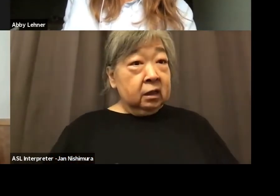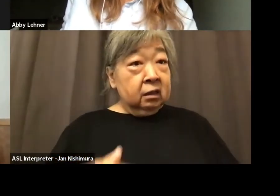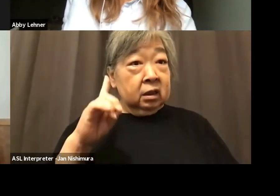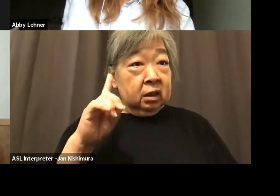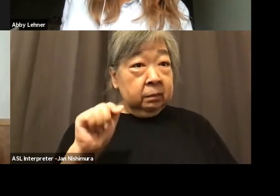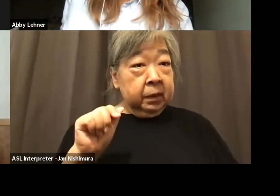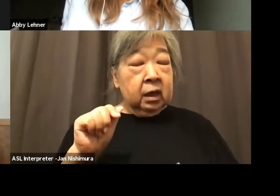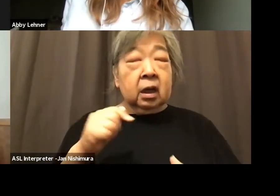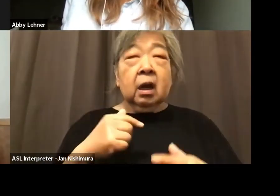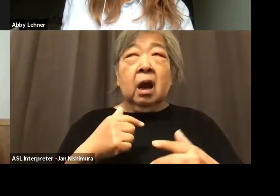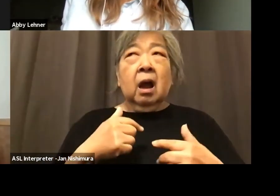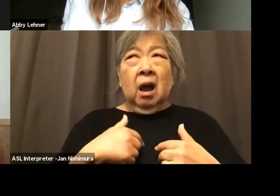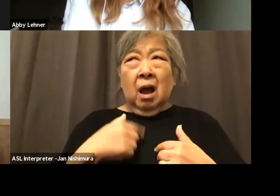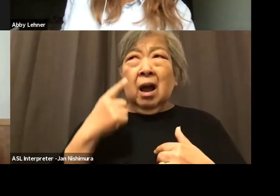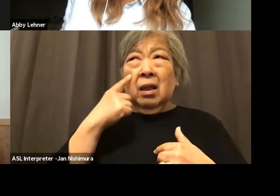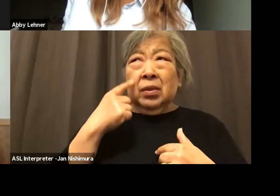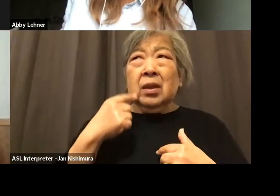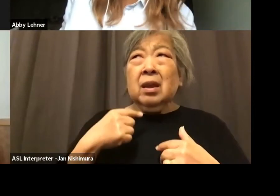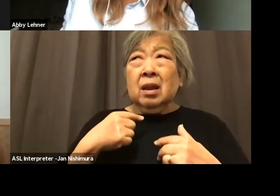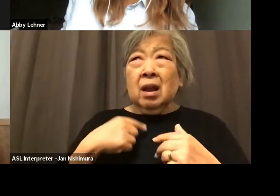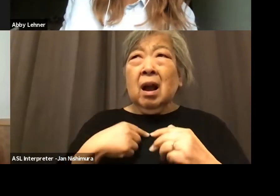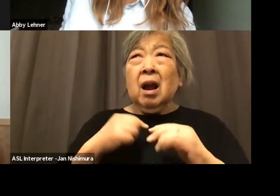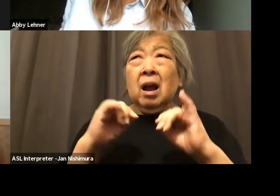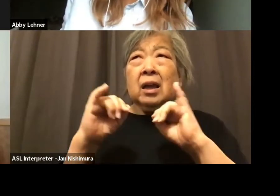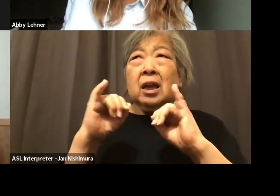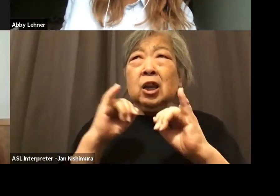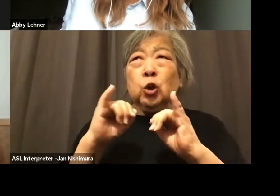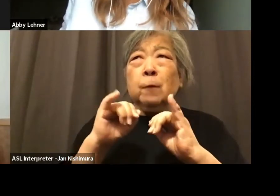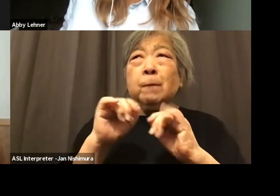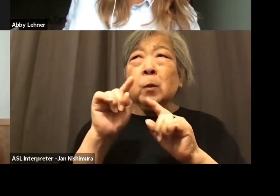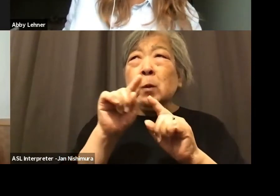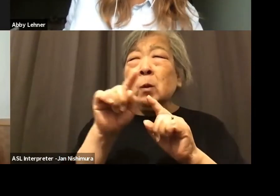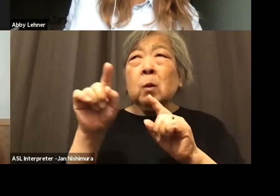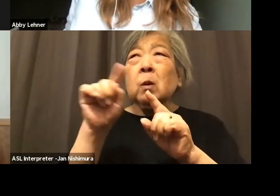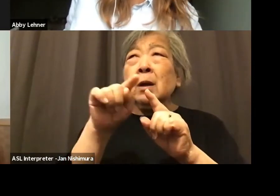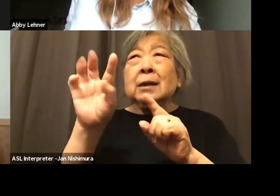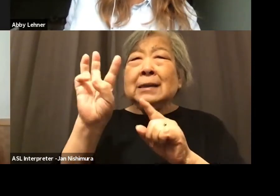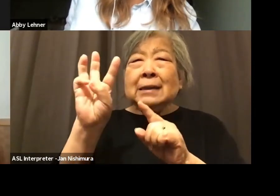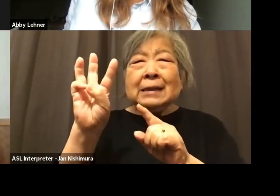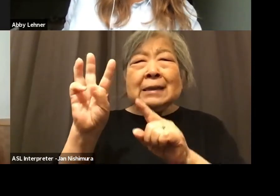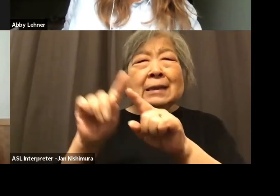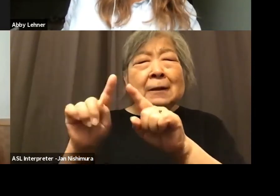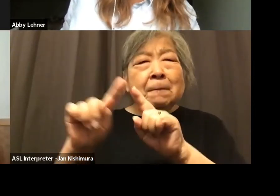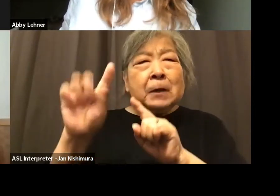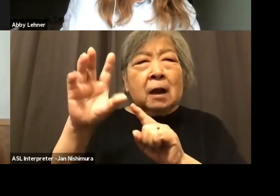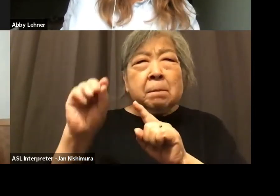six different, with six different companies for an internship position and every single